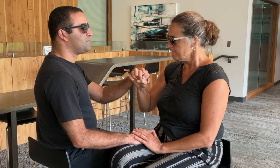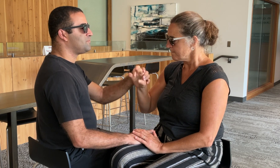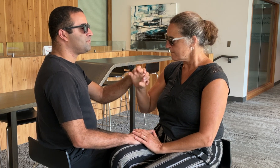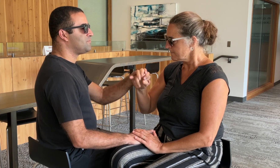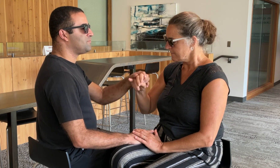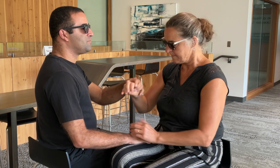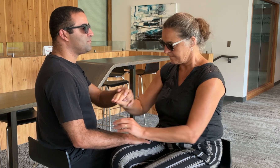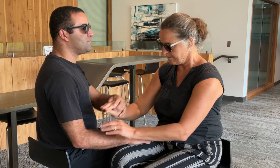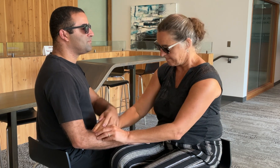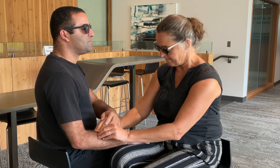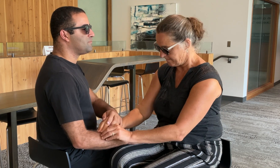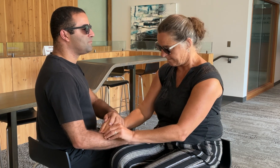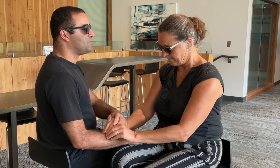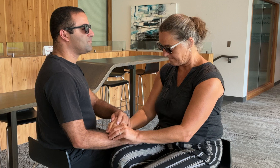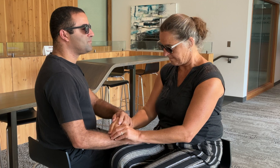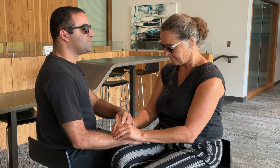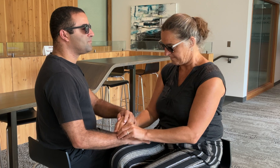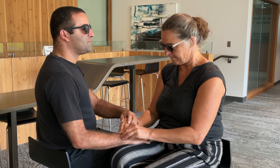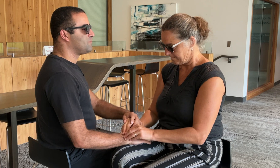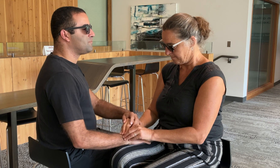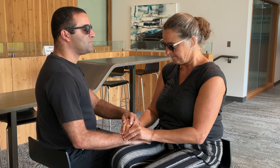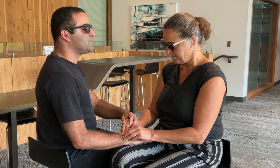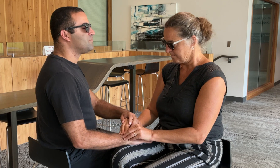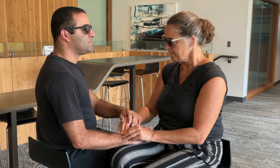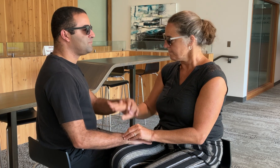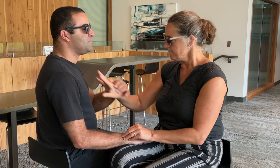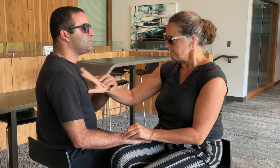Now we will move on to the fourth principle called SASS.